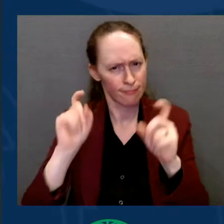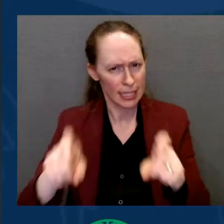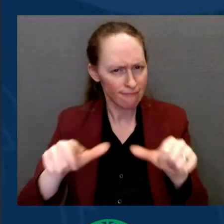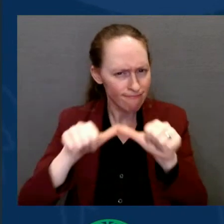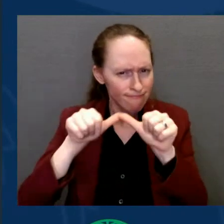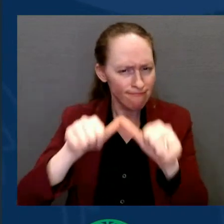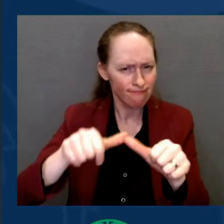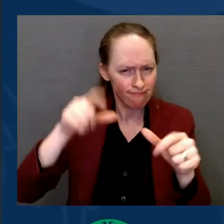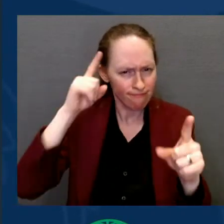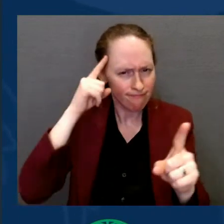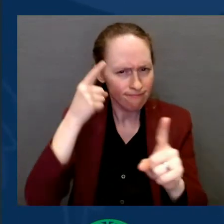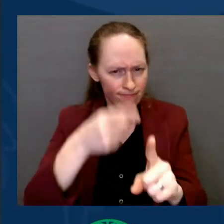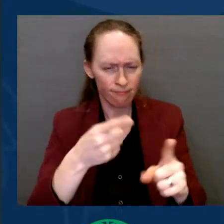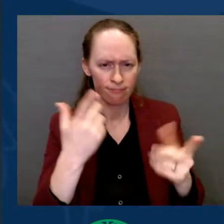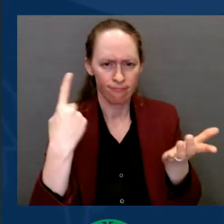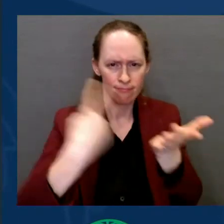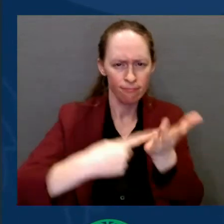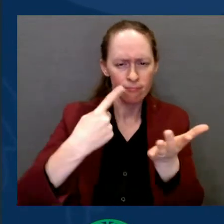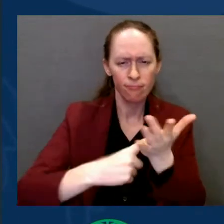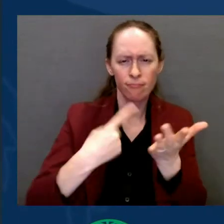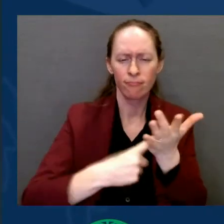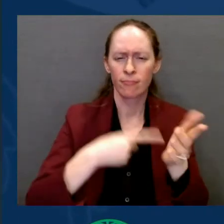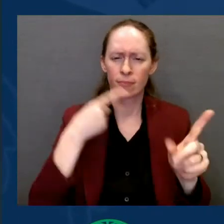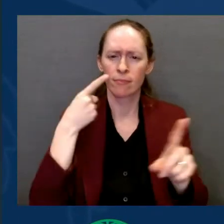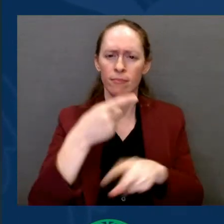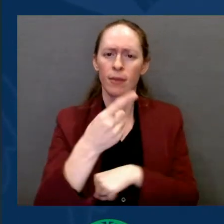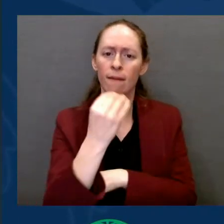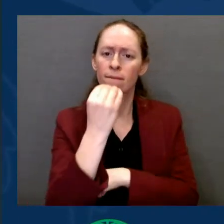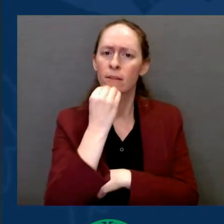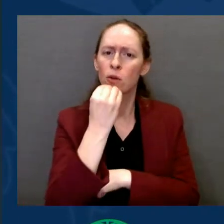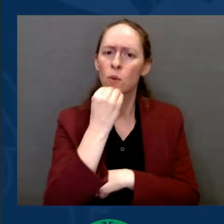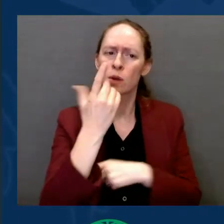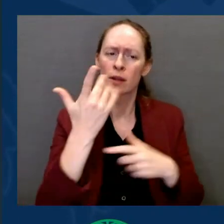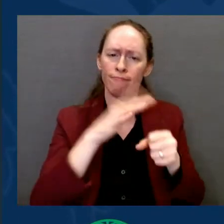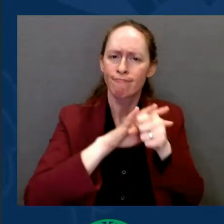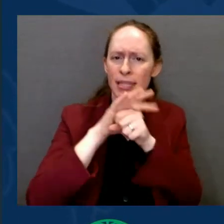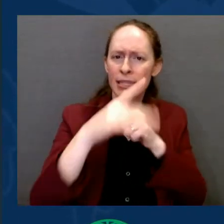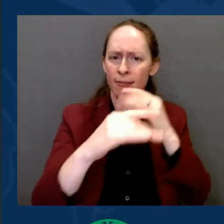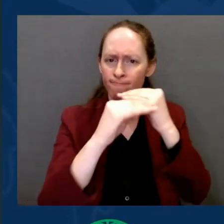we fully support the African Union joining the G20 as a permanent member.